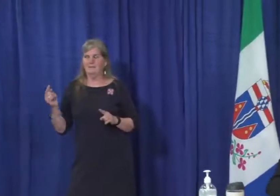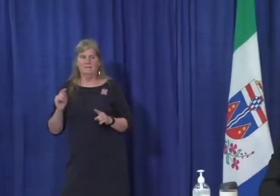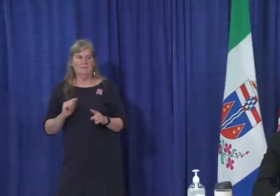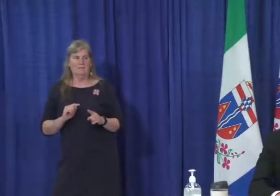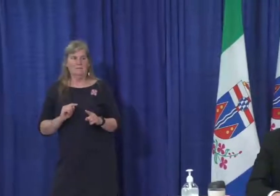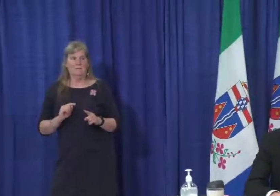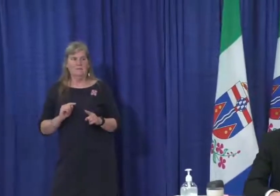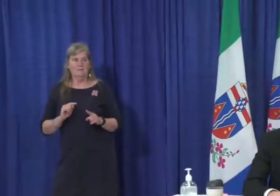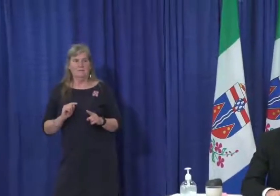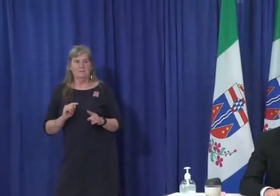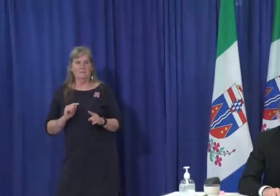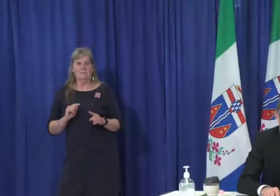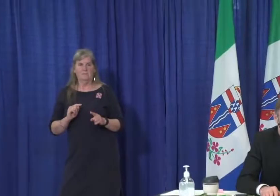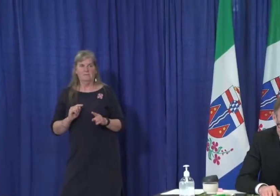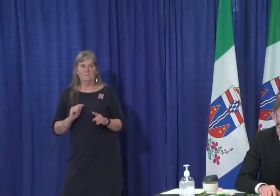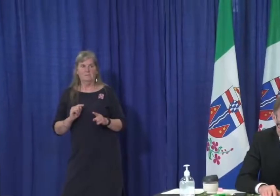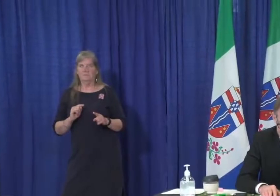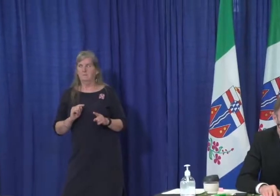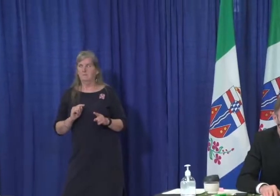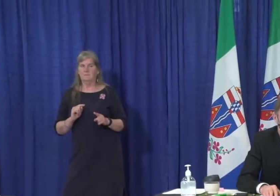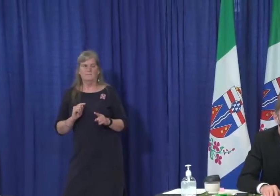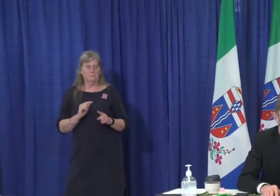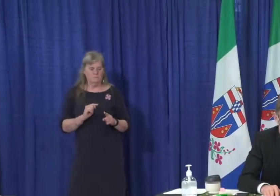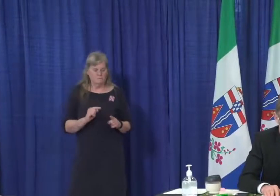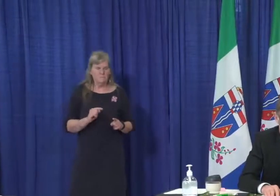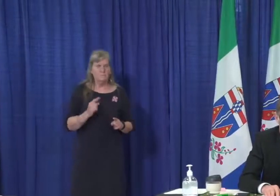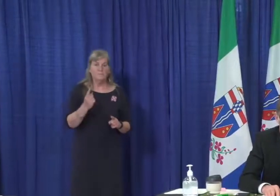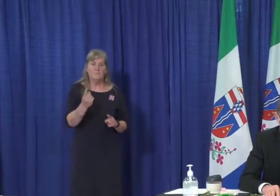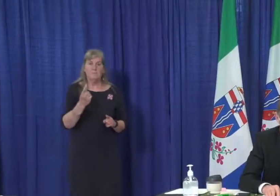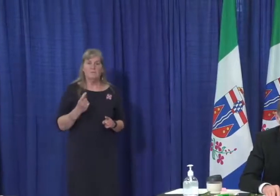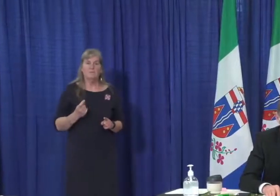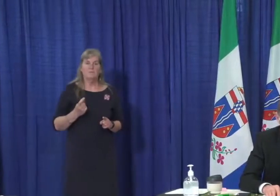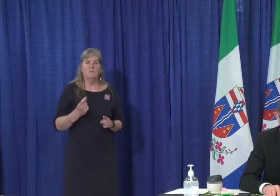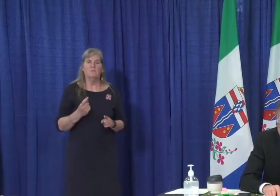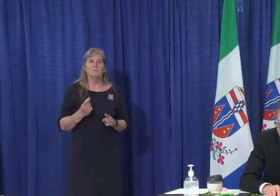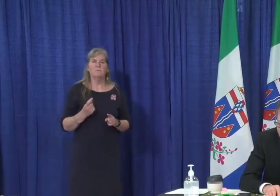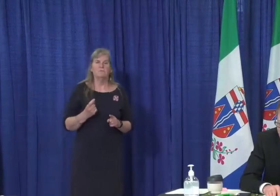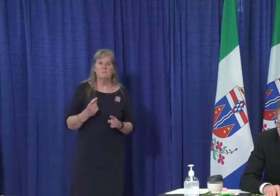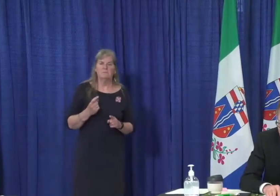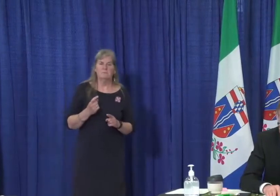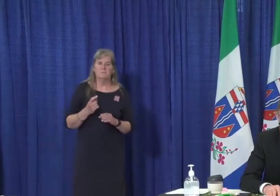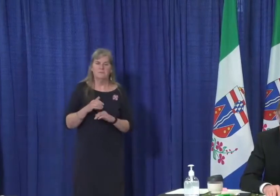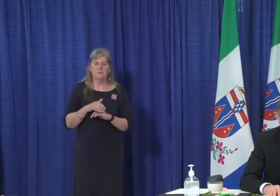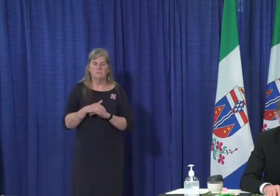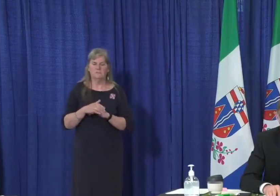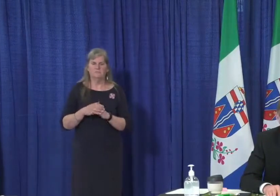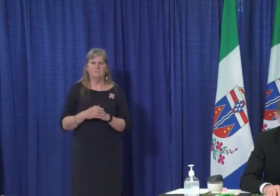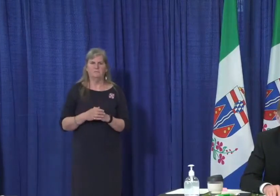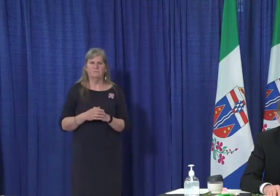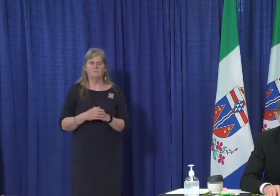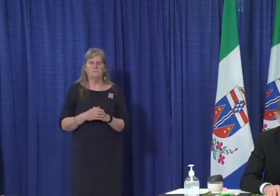saying? The question was whether this